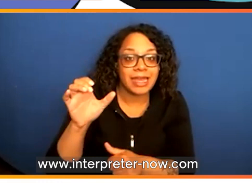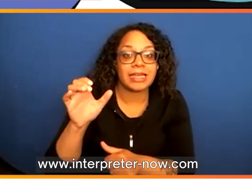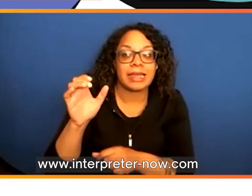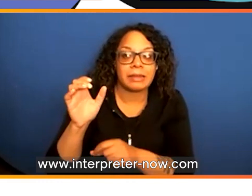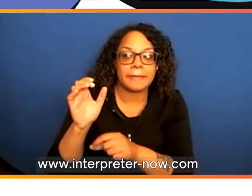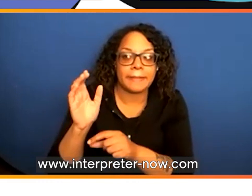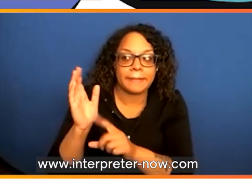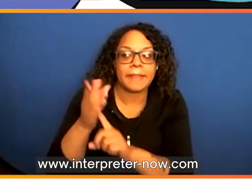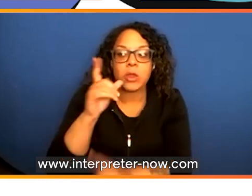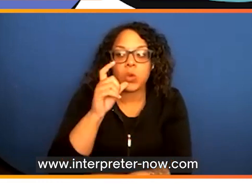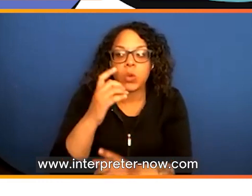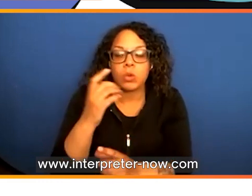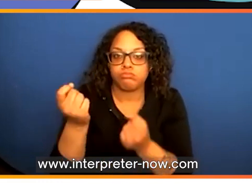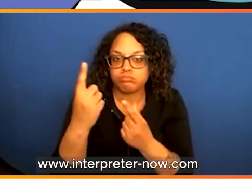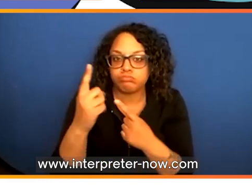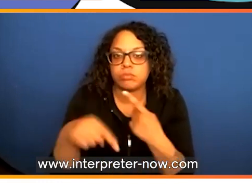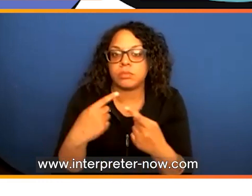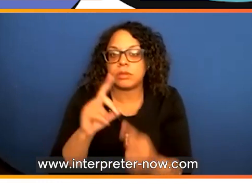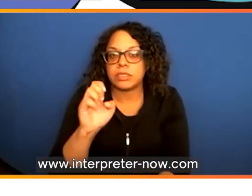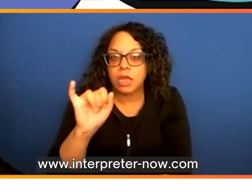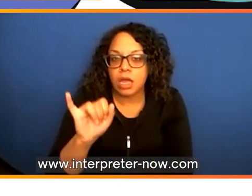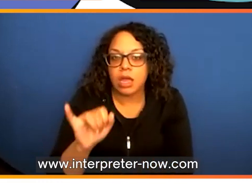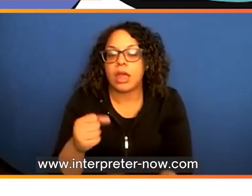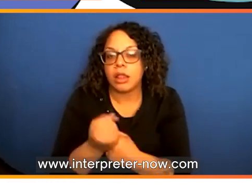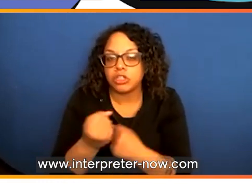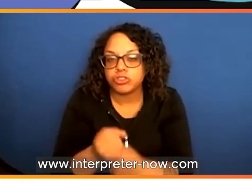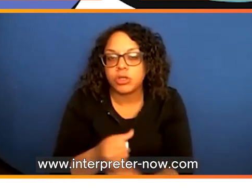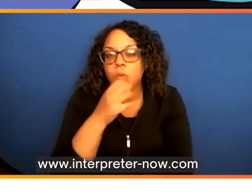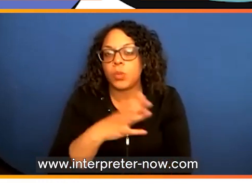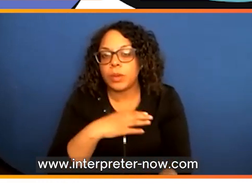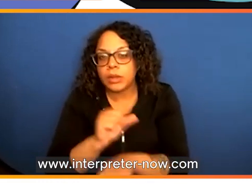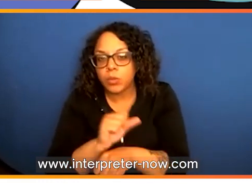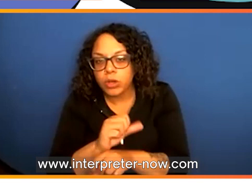definitely take advantage of them. "Hey, could I have you come and speak at a panel? Could